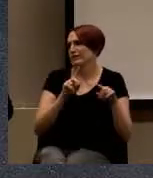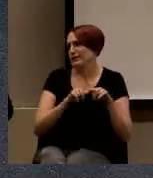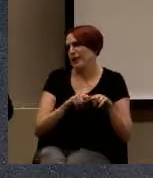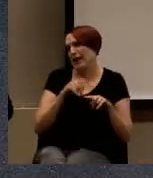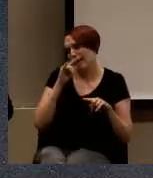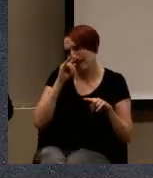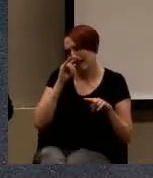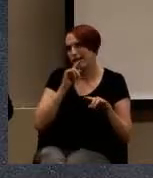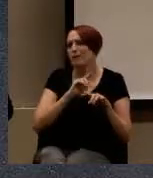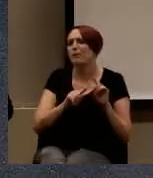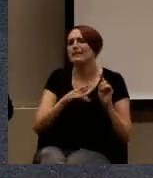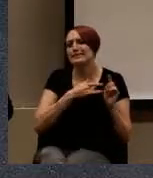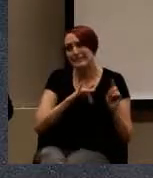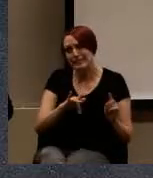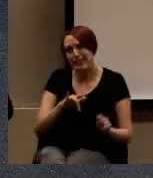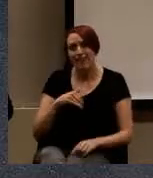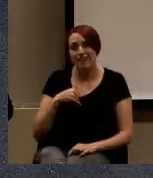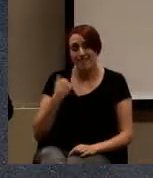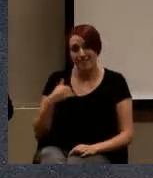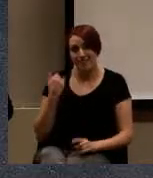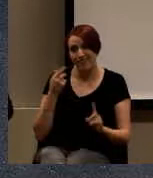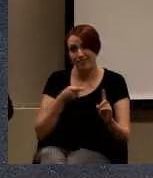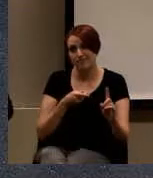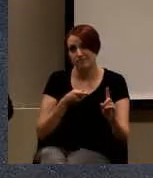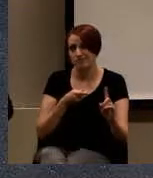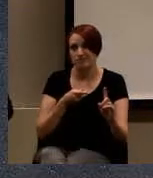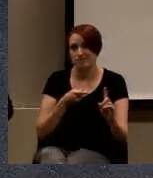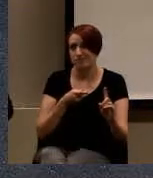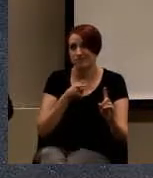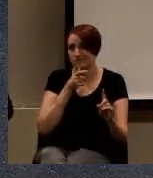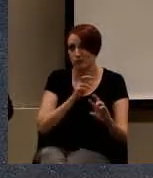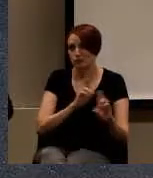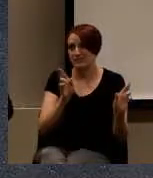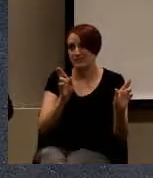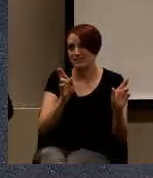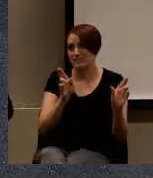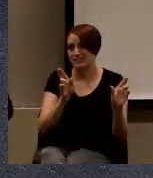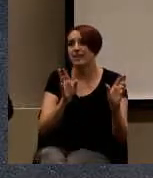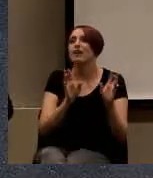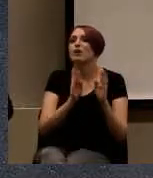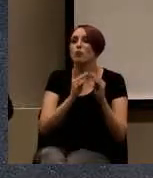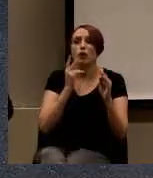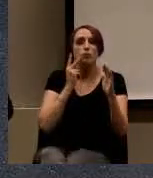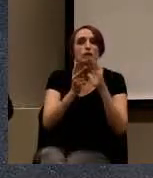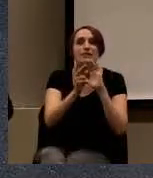that lower end, when you're younger, it's a much more predictable progression of when your